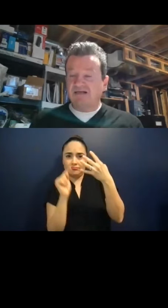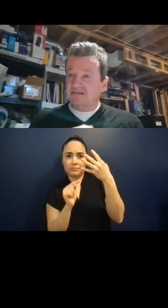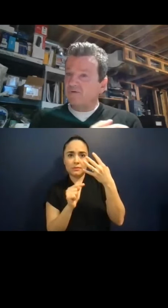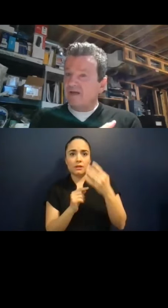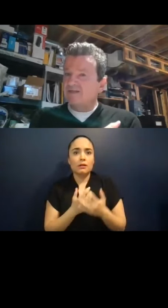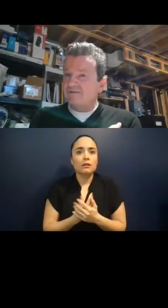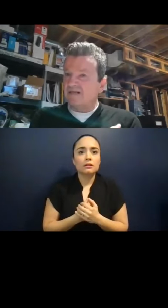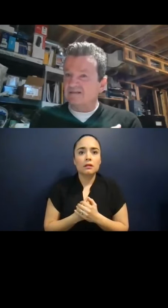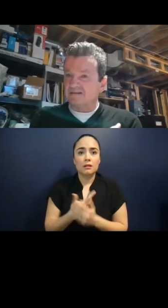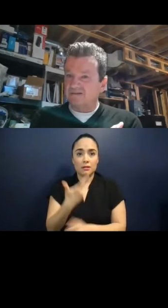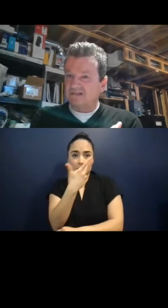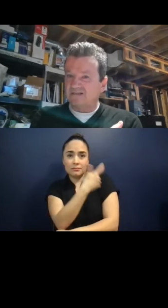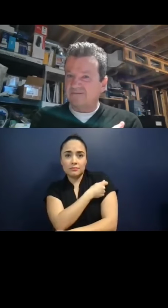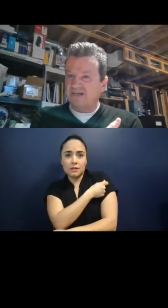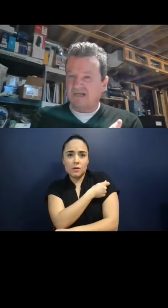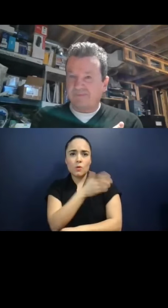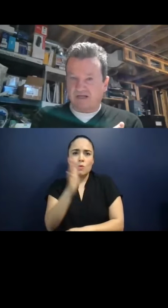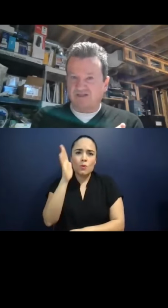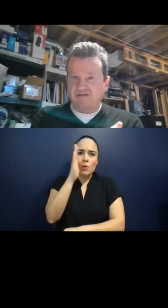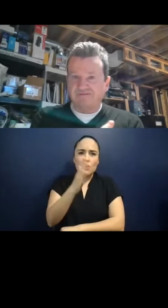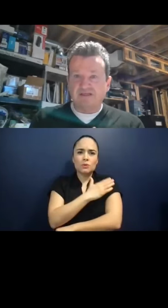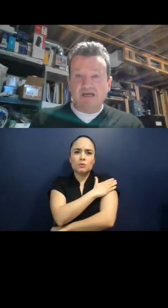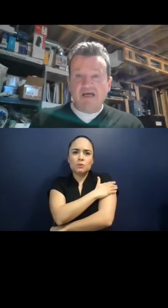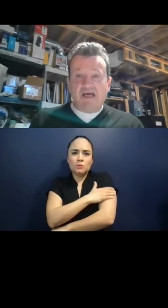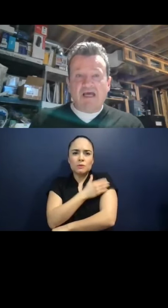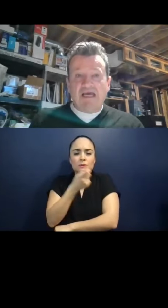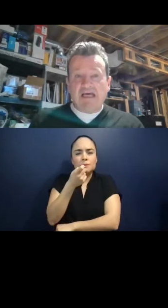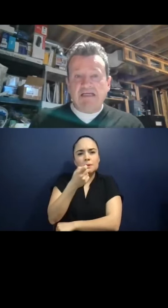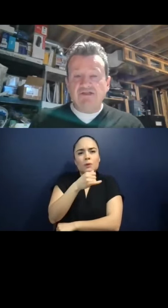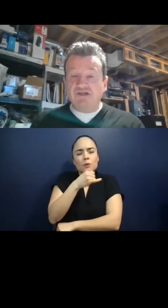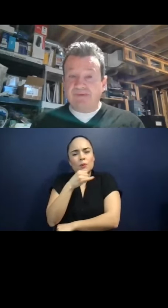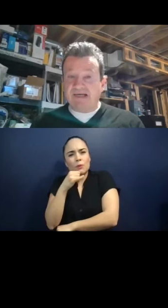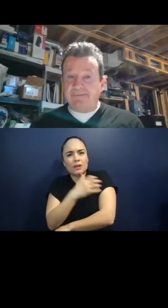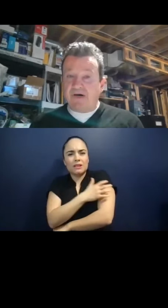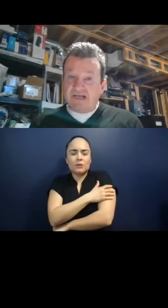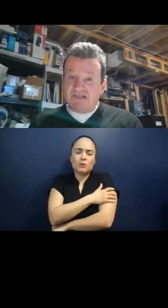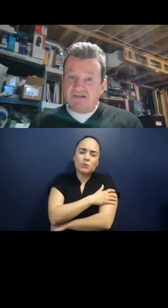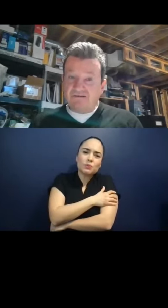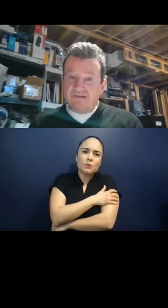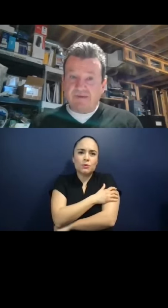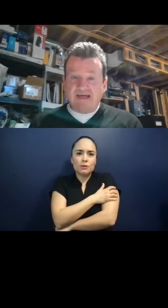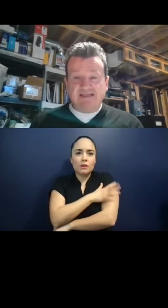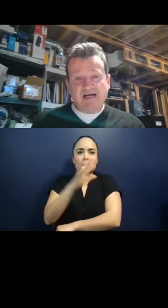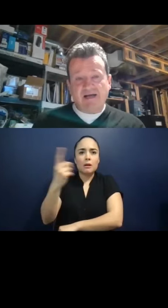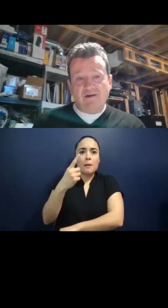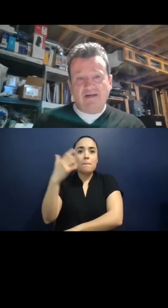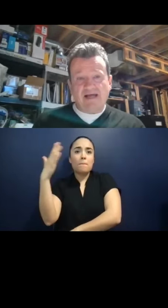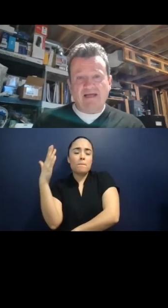In general, the signs and symptoms for anyone of these vaccines we only say this one time, you